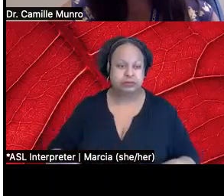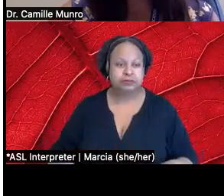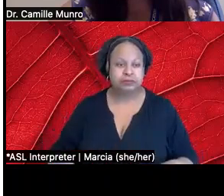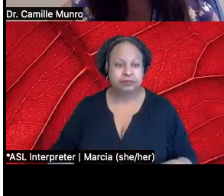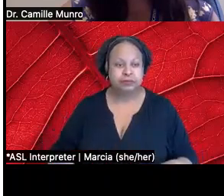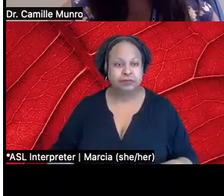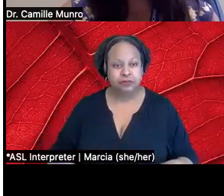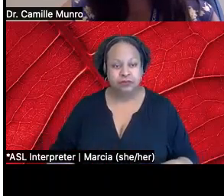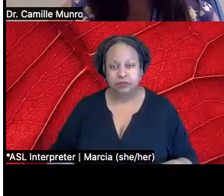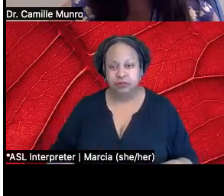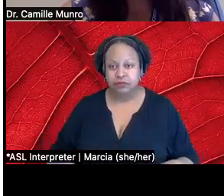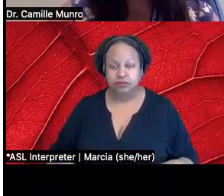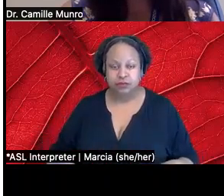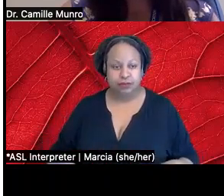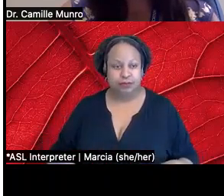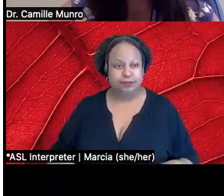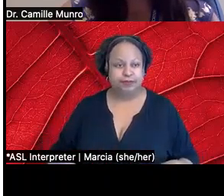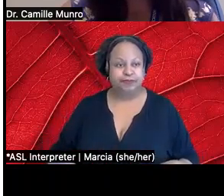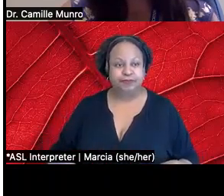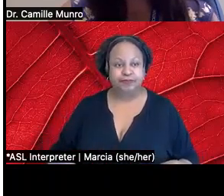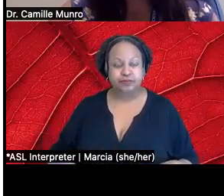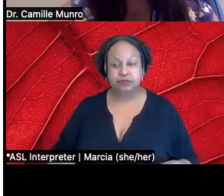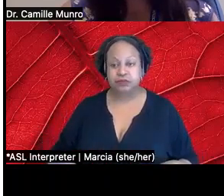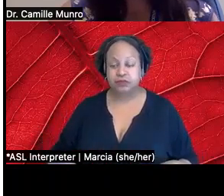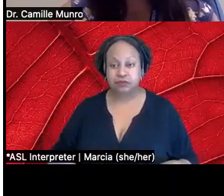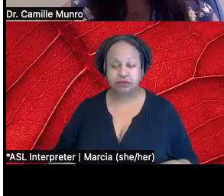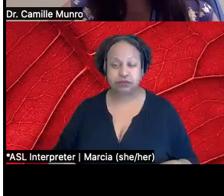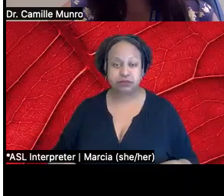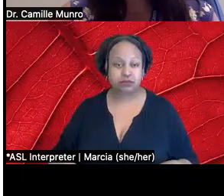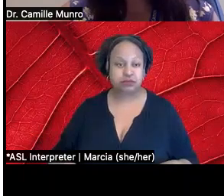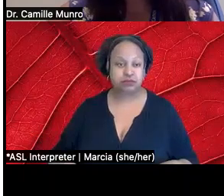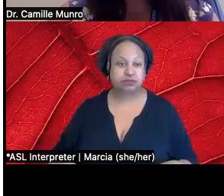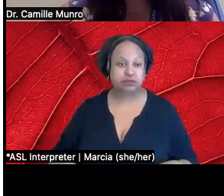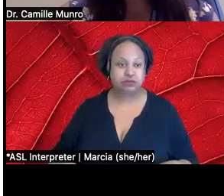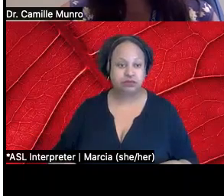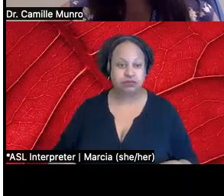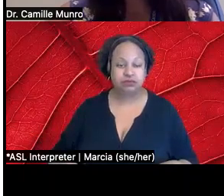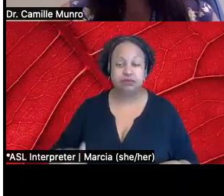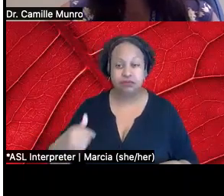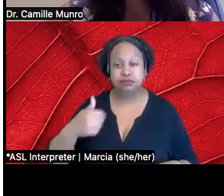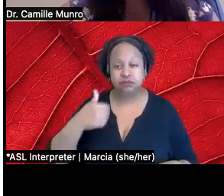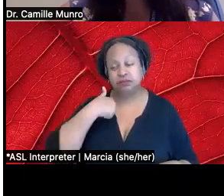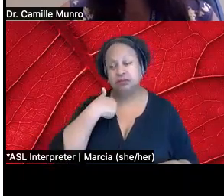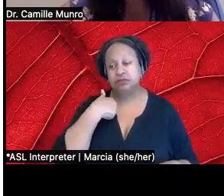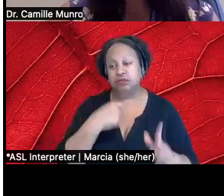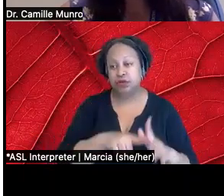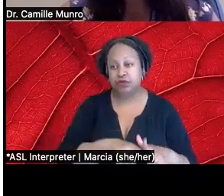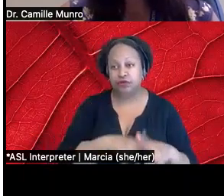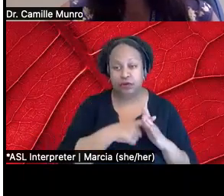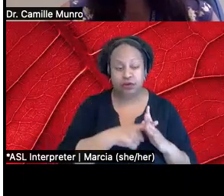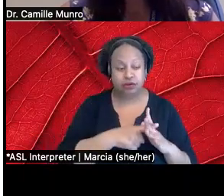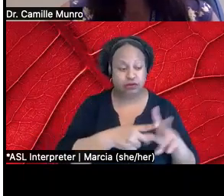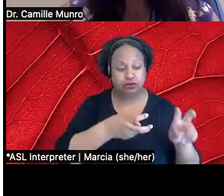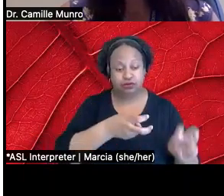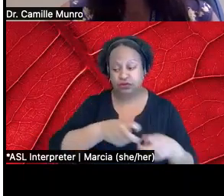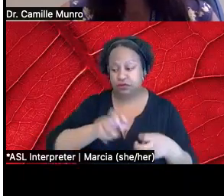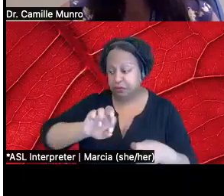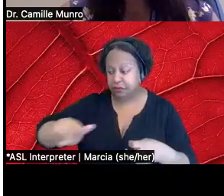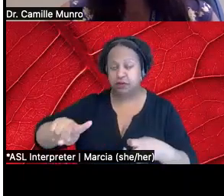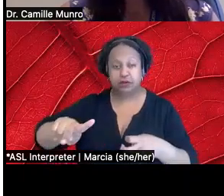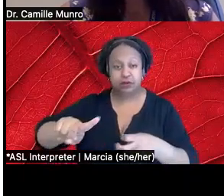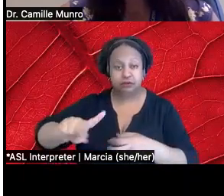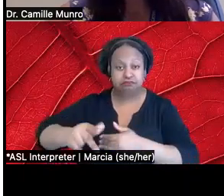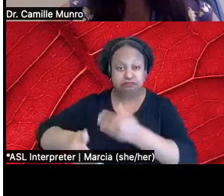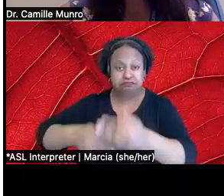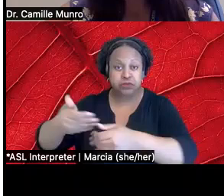So, the beginning of my work, integration was obviously, obviously I was happy to be back.